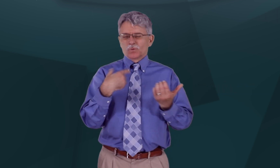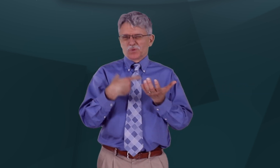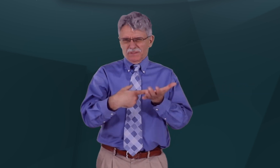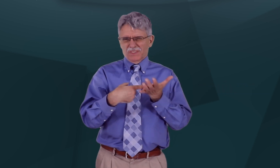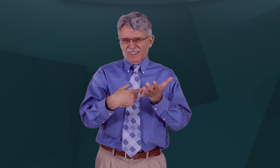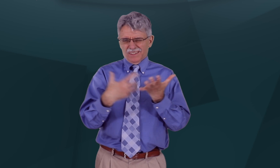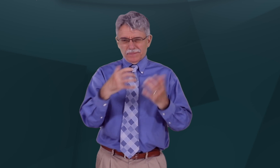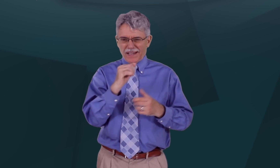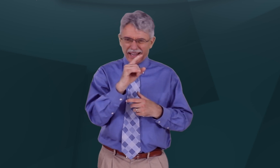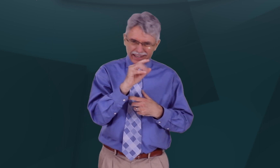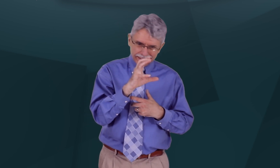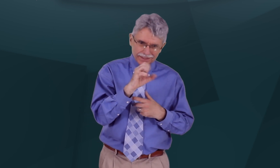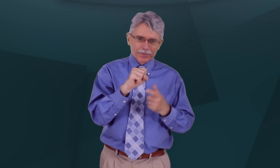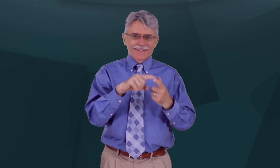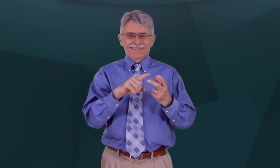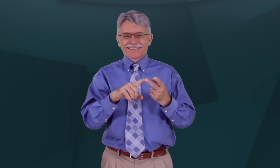So we've talked about academics.